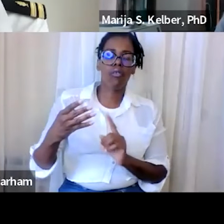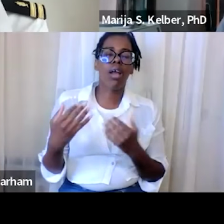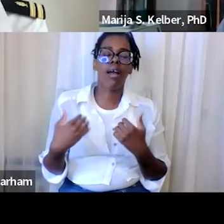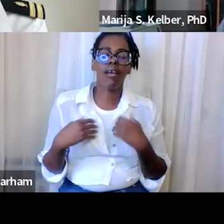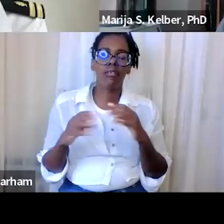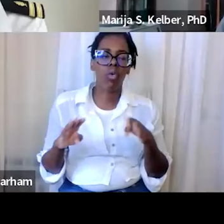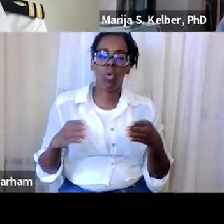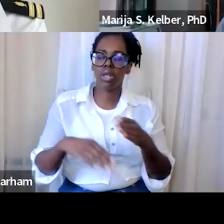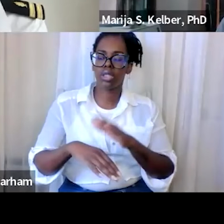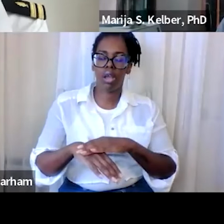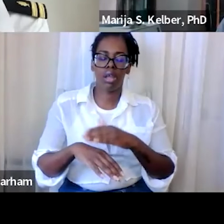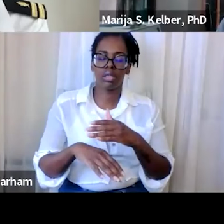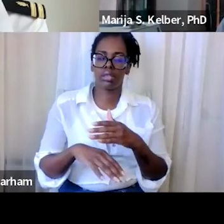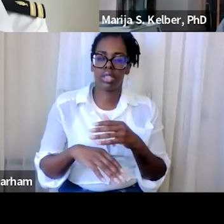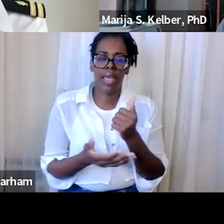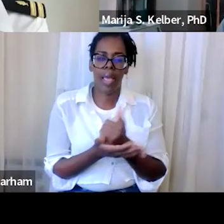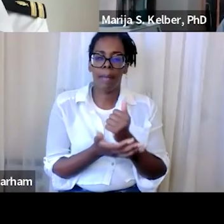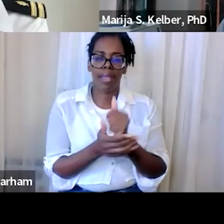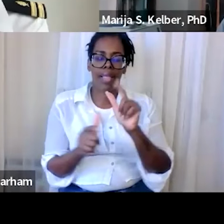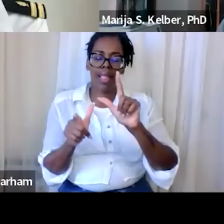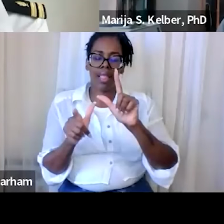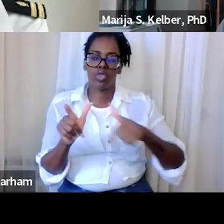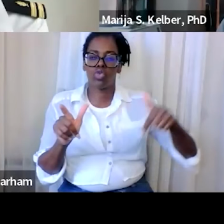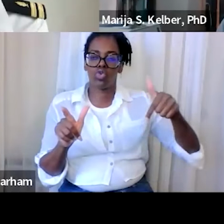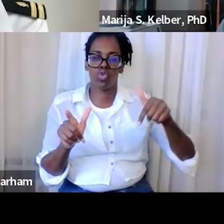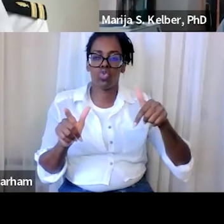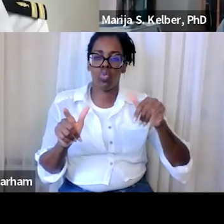on helping the LGBTQIA community that you can share?"